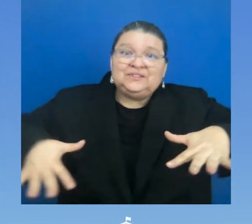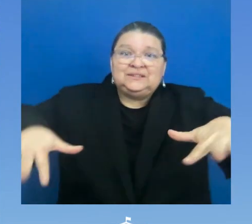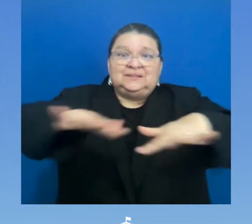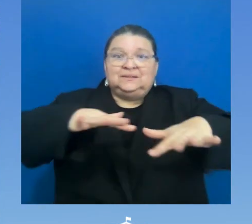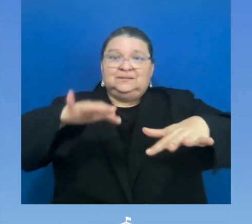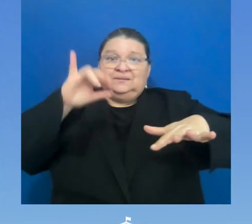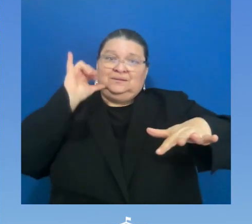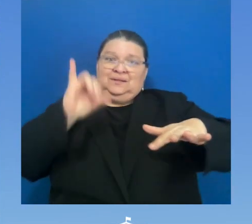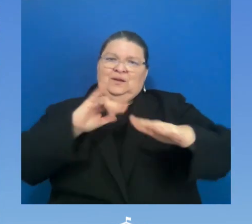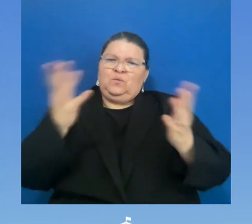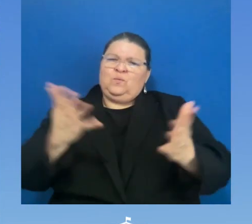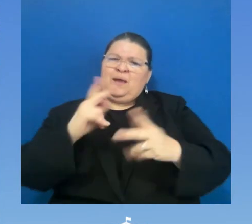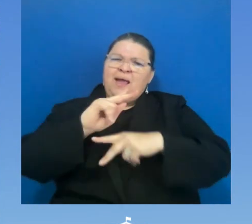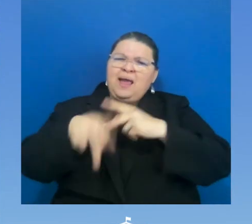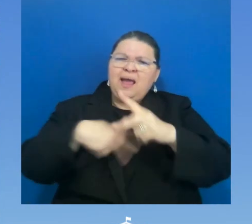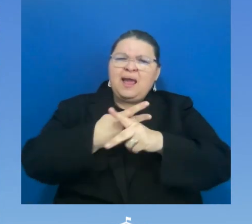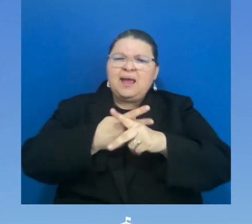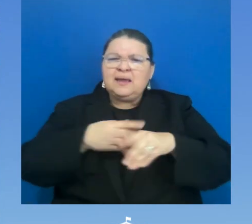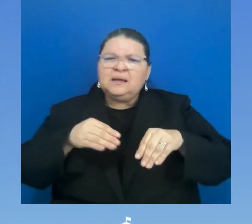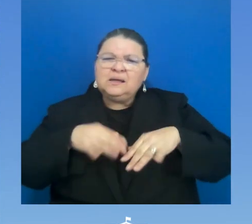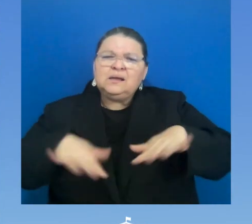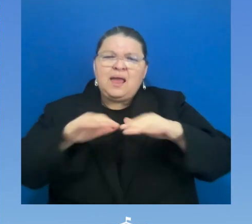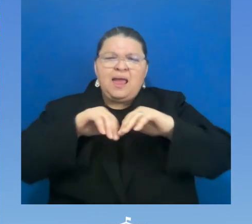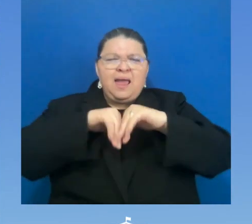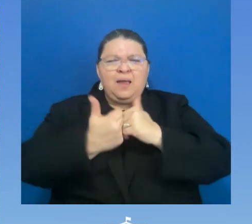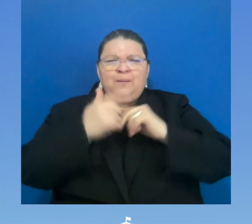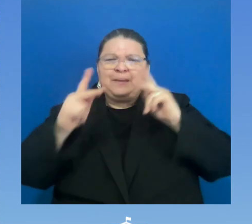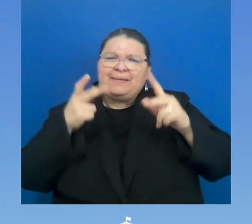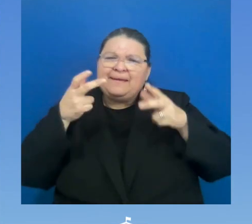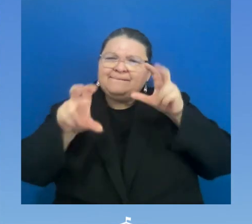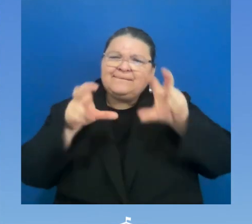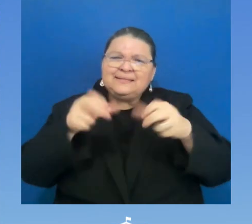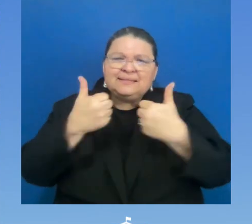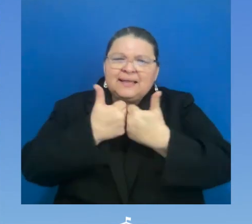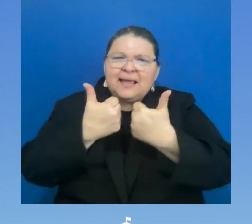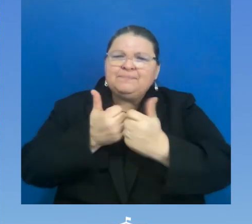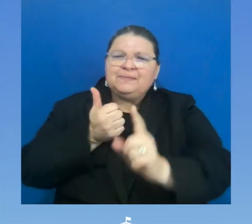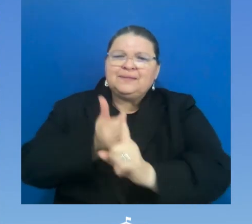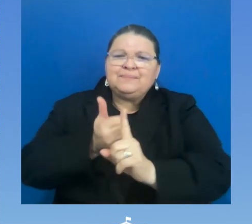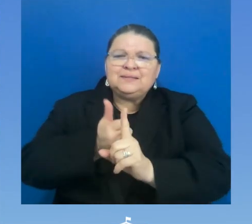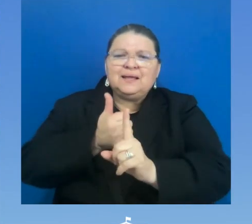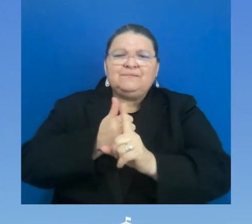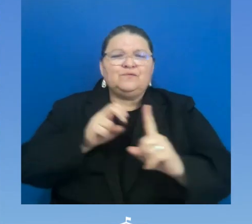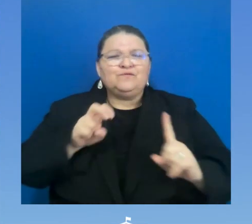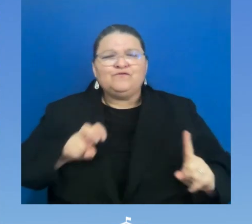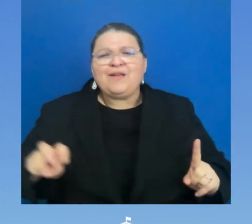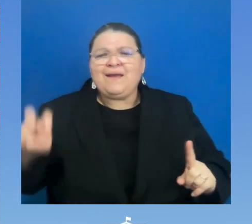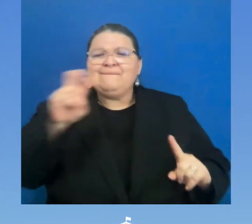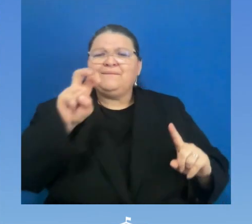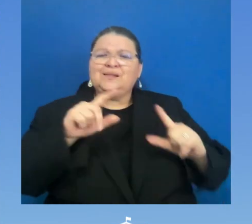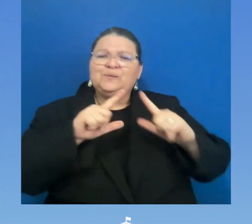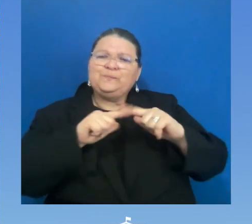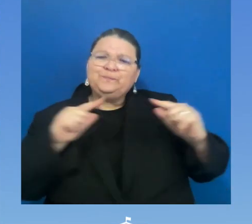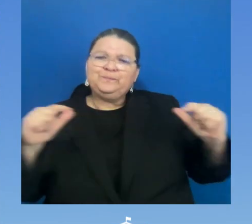And Julie -- we were actually talking before we got up here -- how far we've come even from when they were playing. And I don't know if you want to mention --